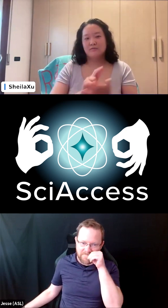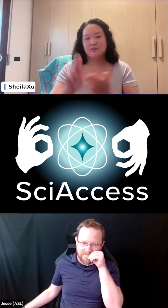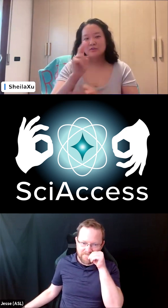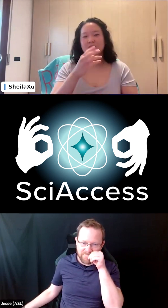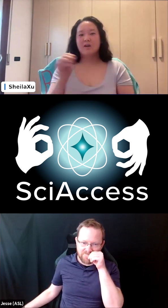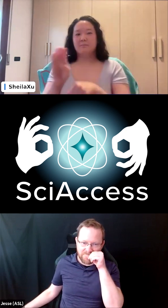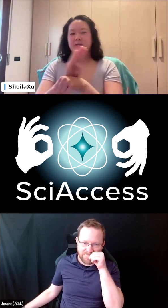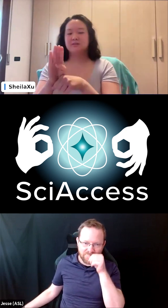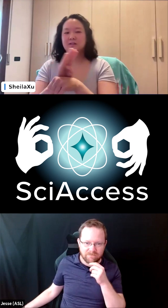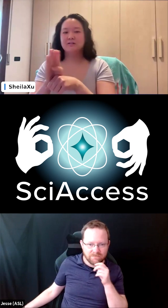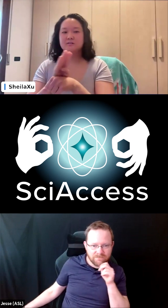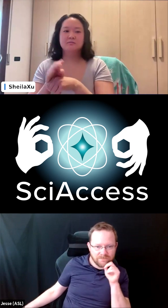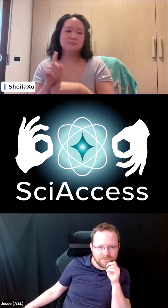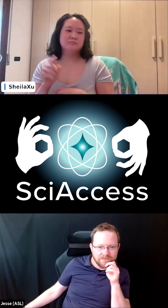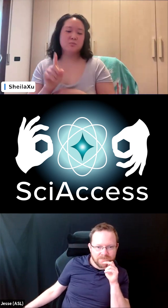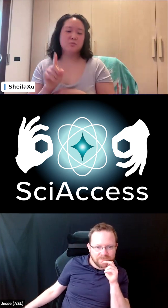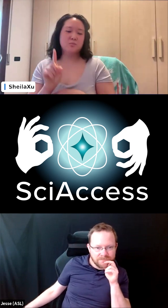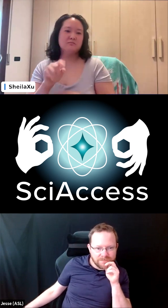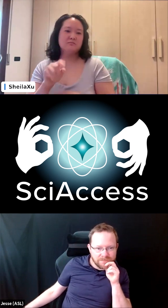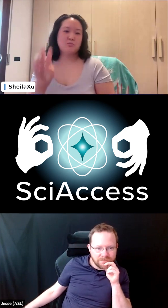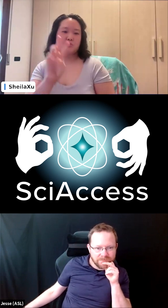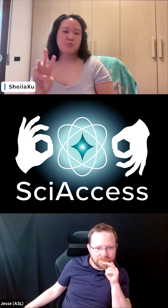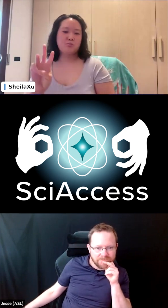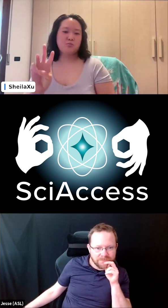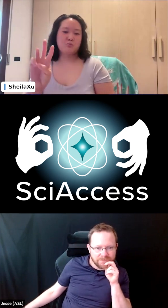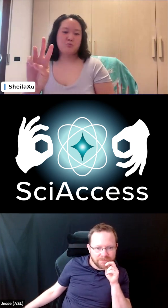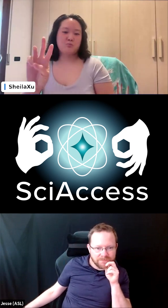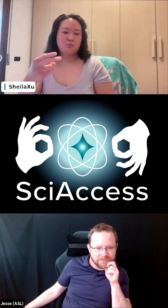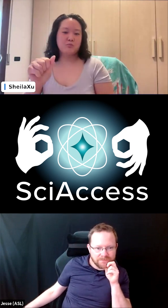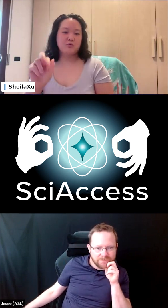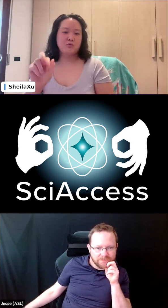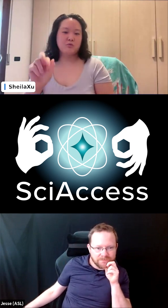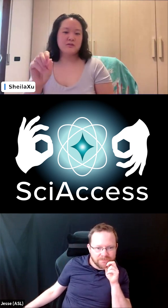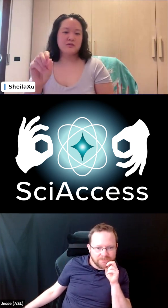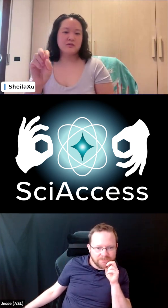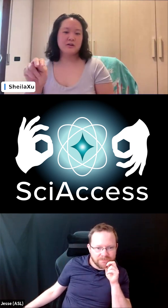And also the MBA business which is at Wharton.